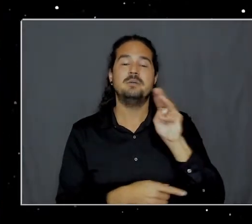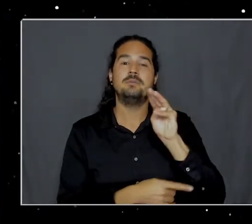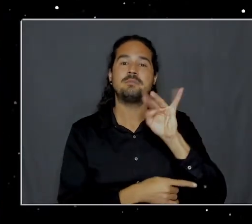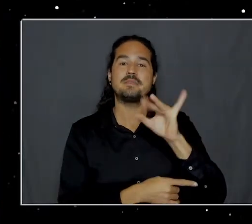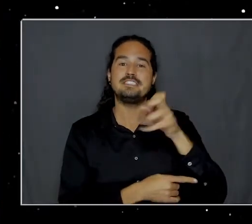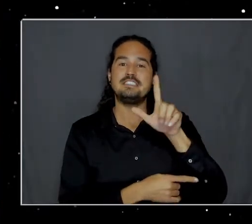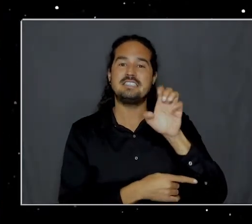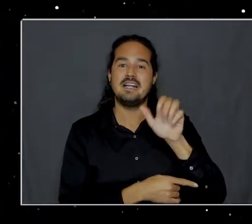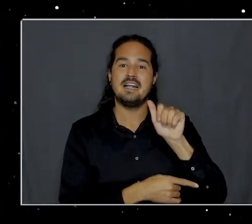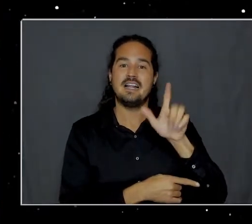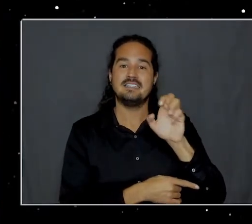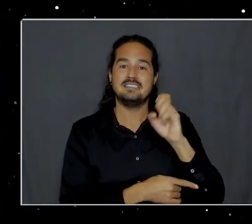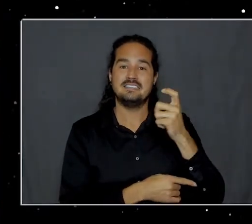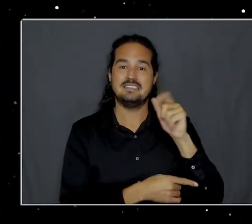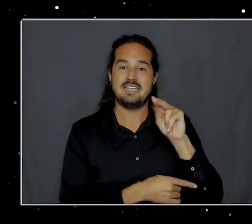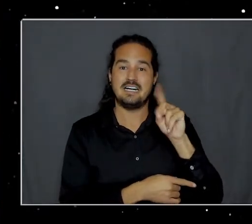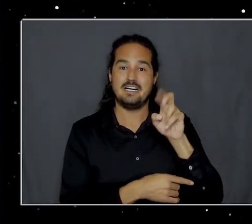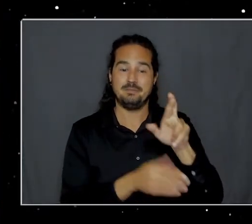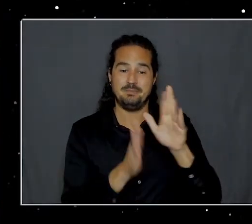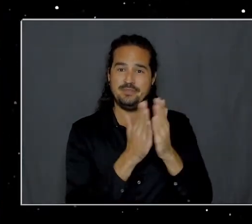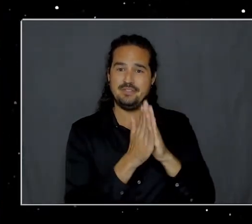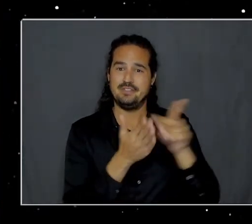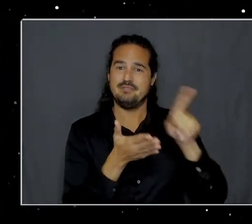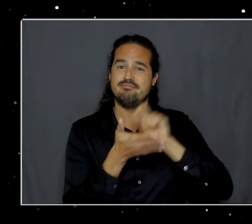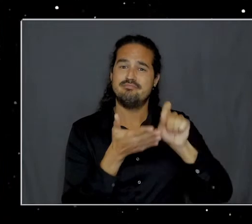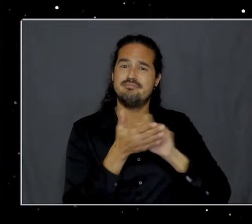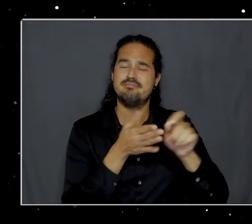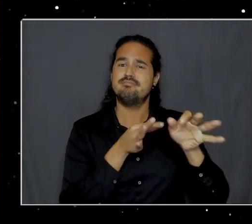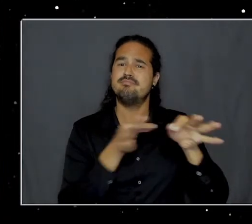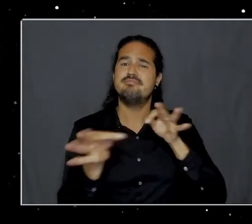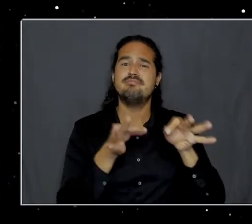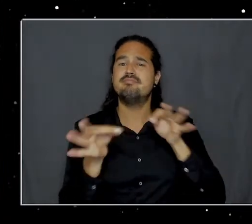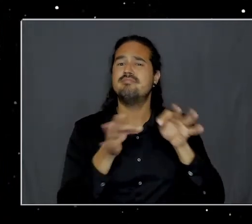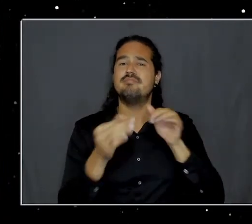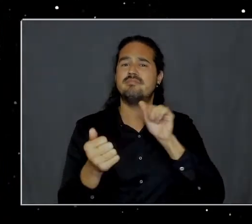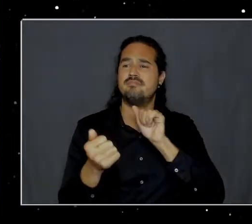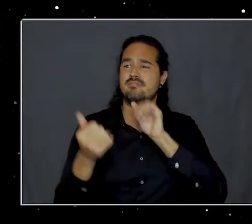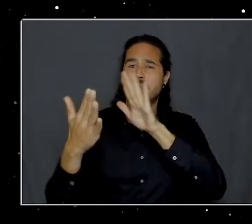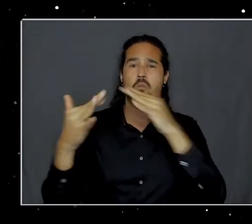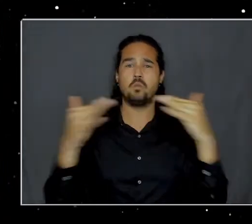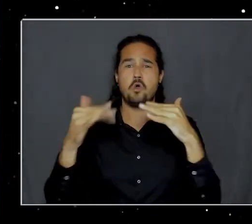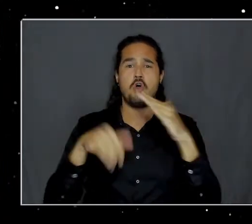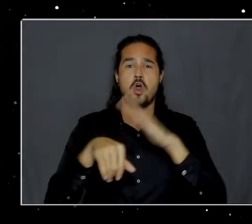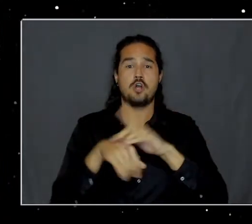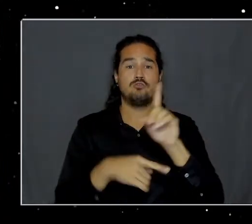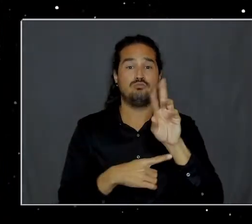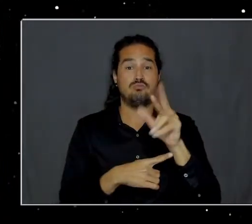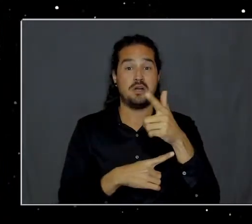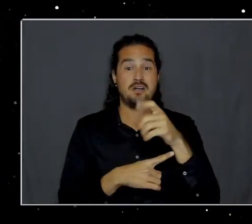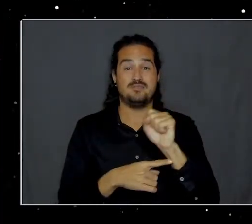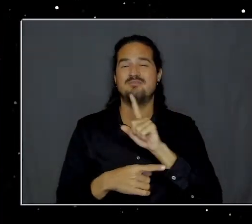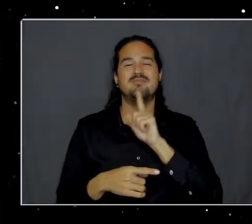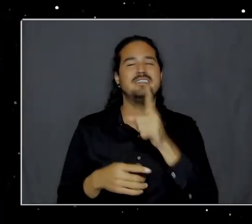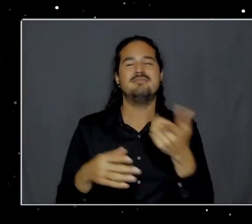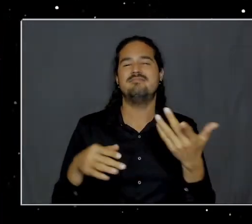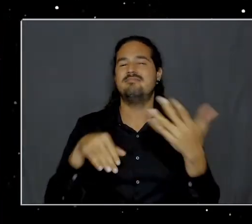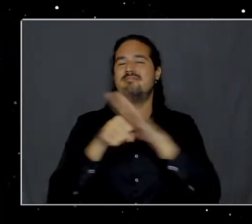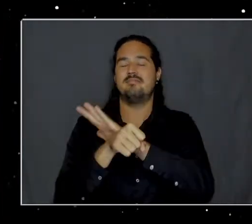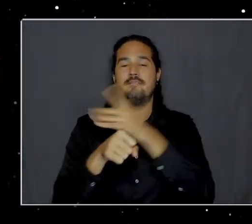HOW THE WAR ON DRUGS IS REALLY A